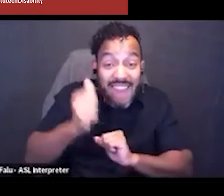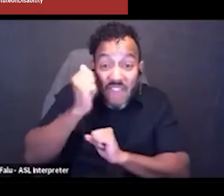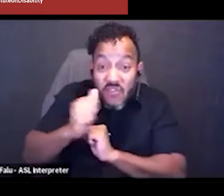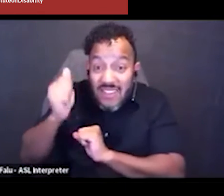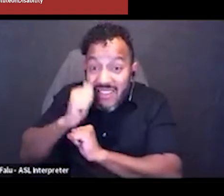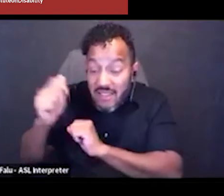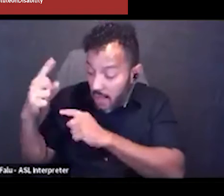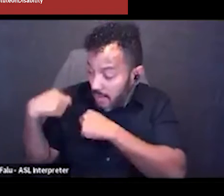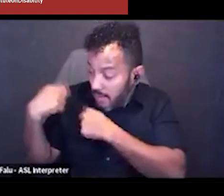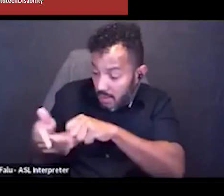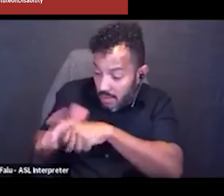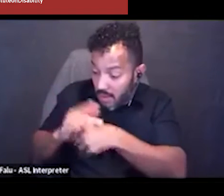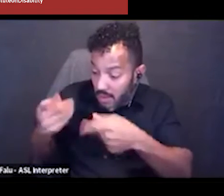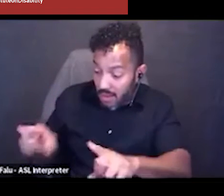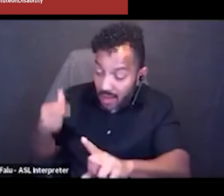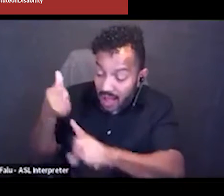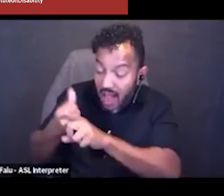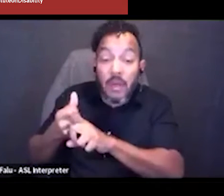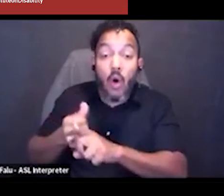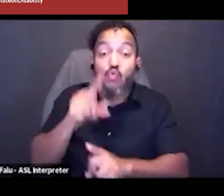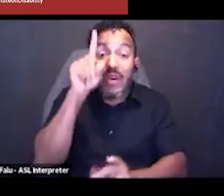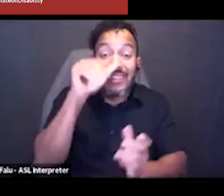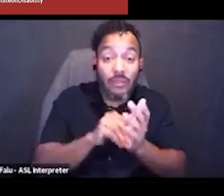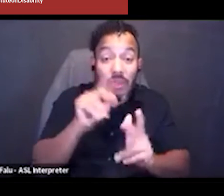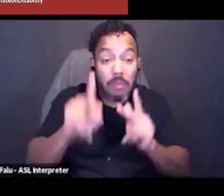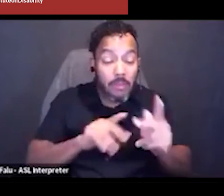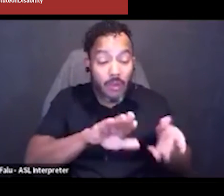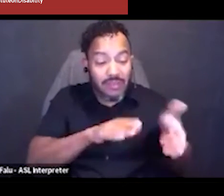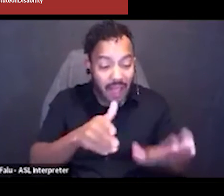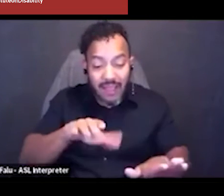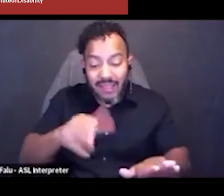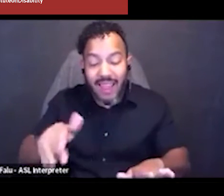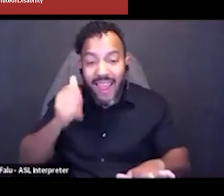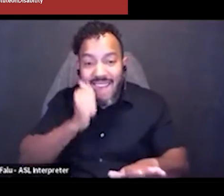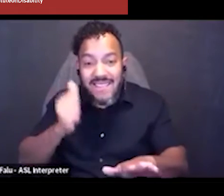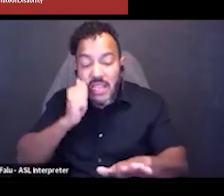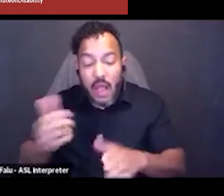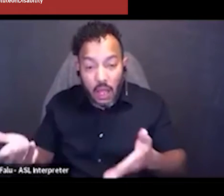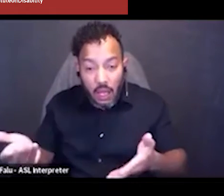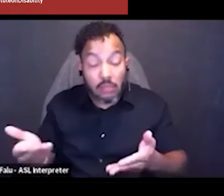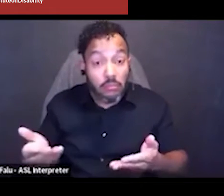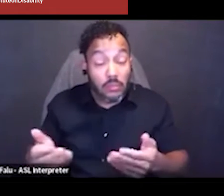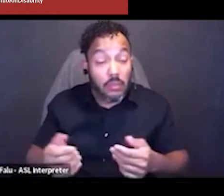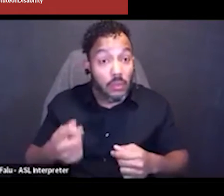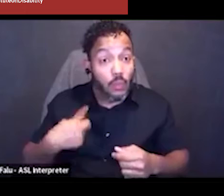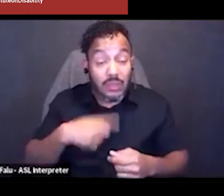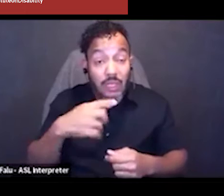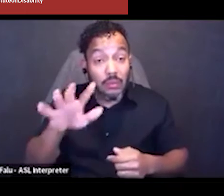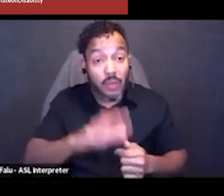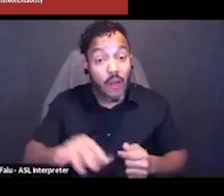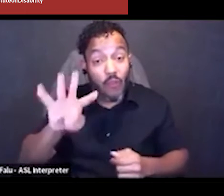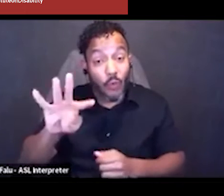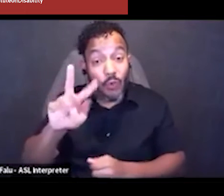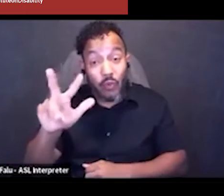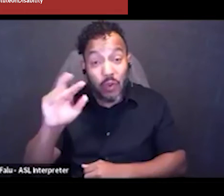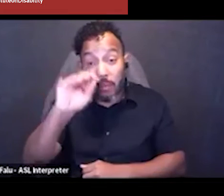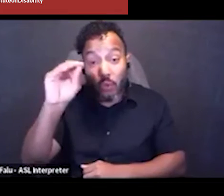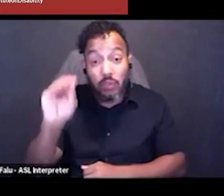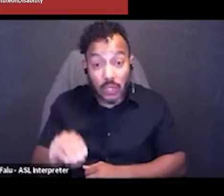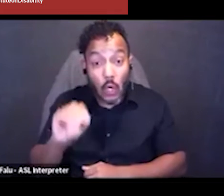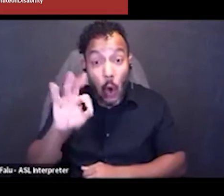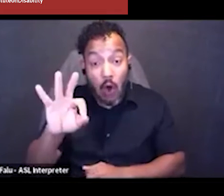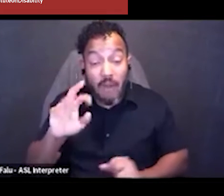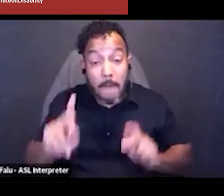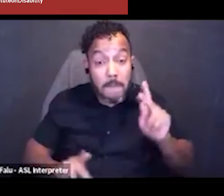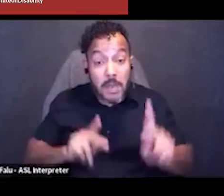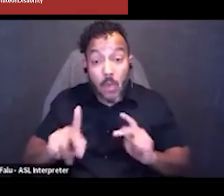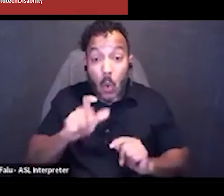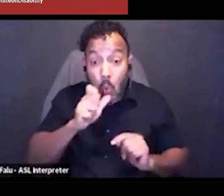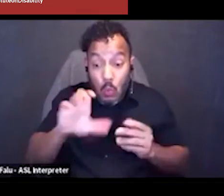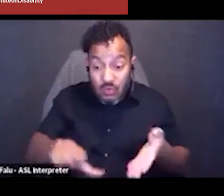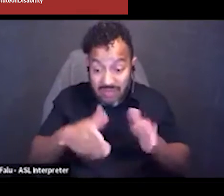And of this number, we are told that approximately 43% of the people who have died are people